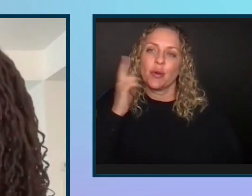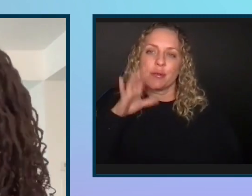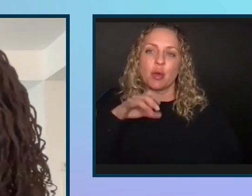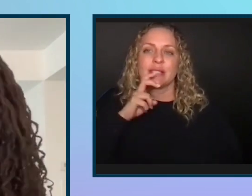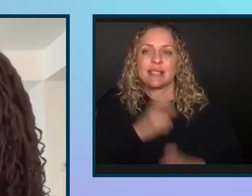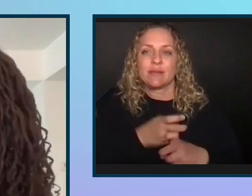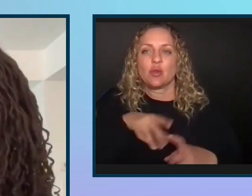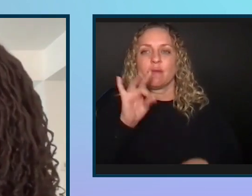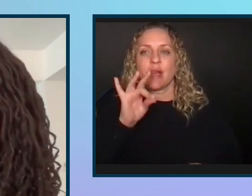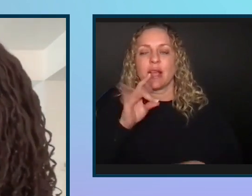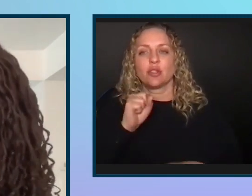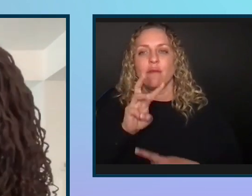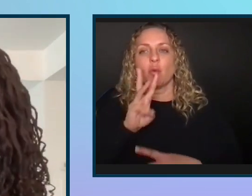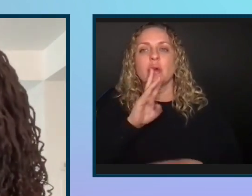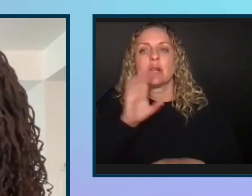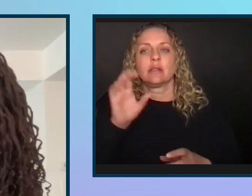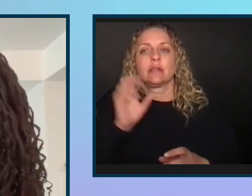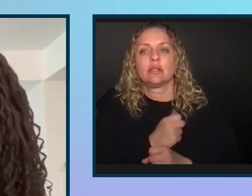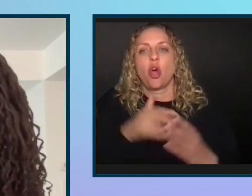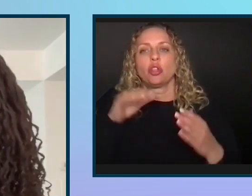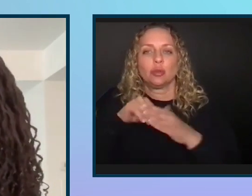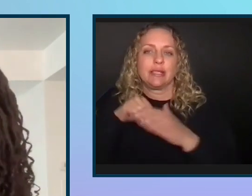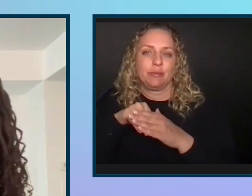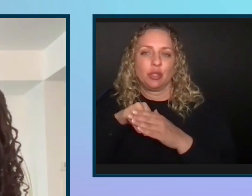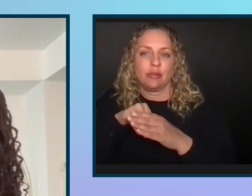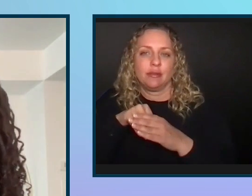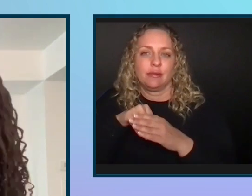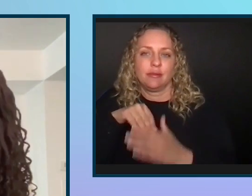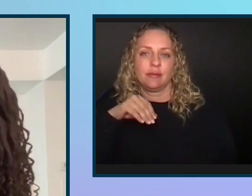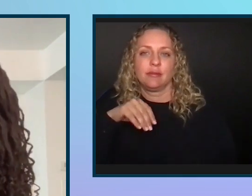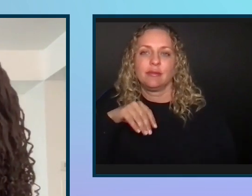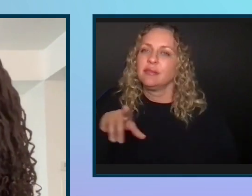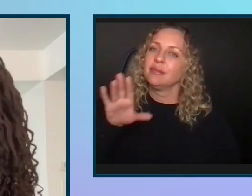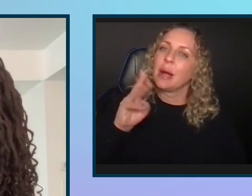to find software that does this it's also accessible. Great, great yeah, great point.